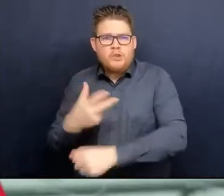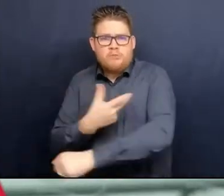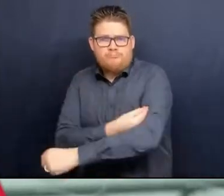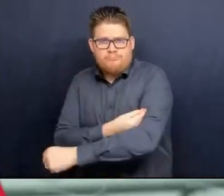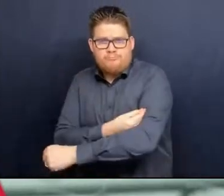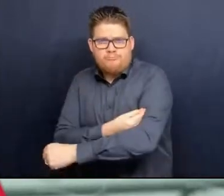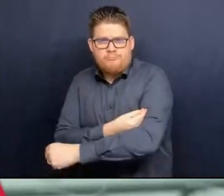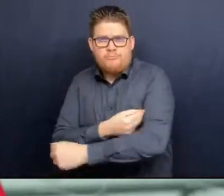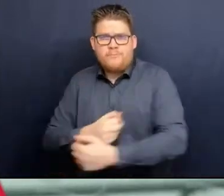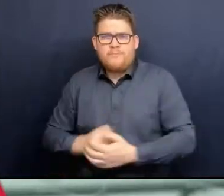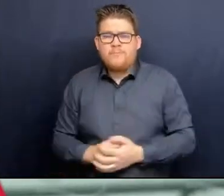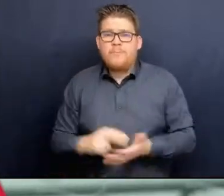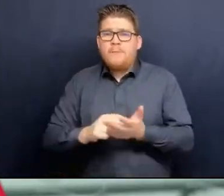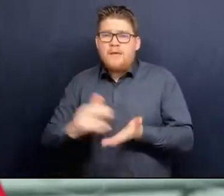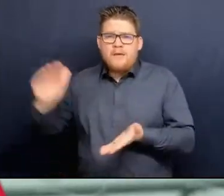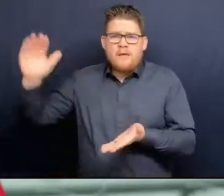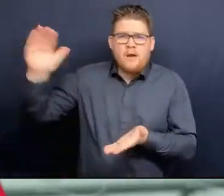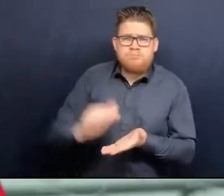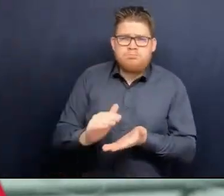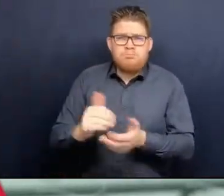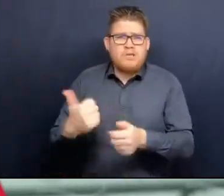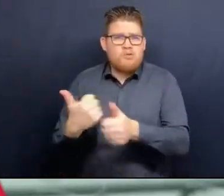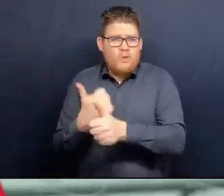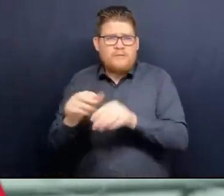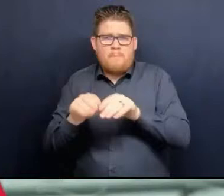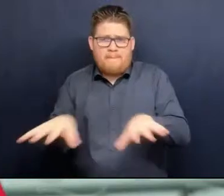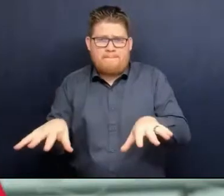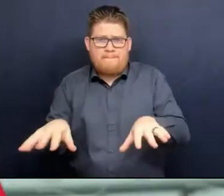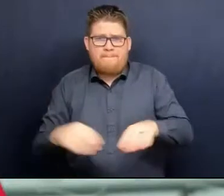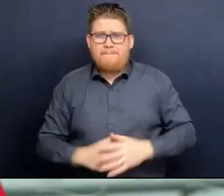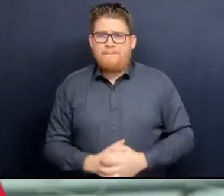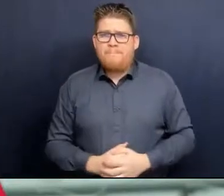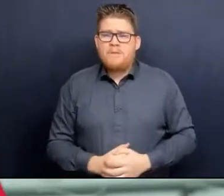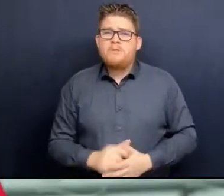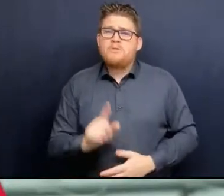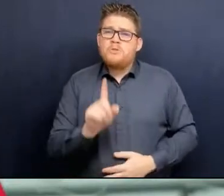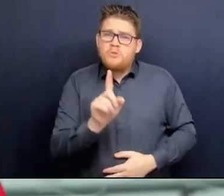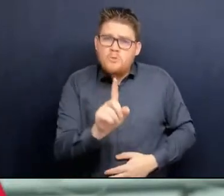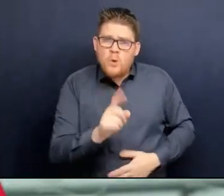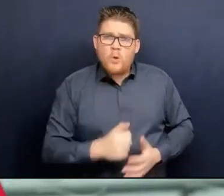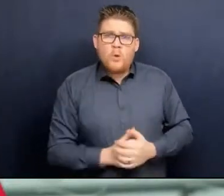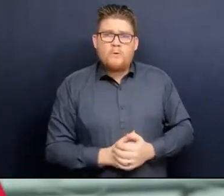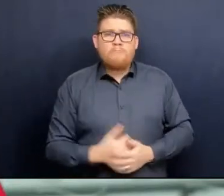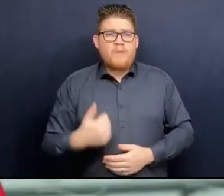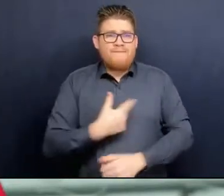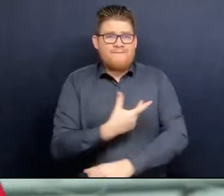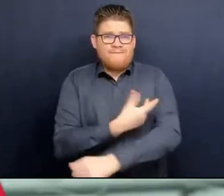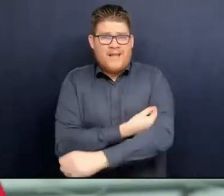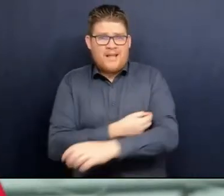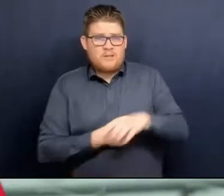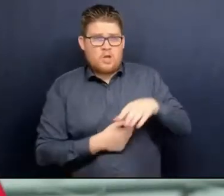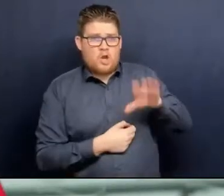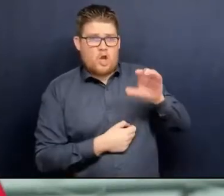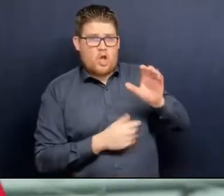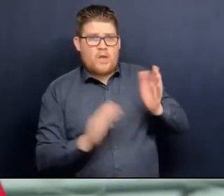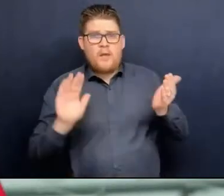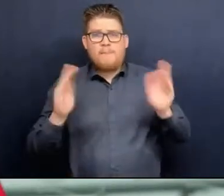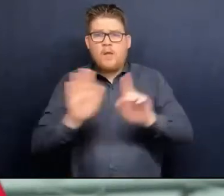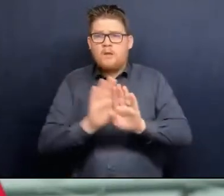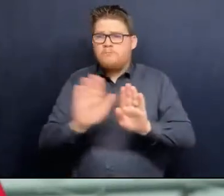process that we've been using, and That is slightly different than how other provinces have